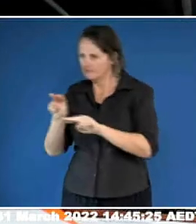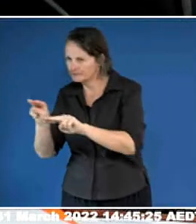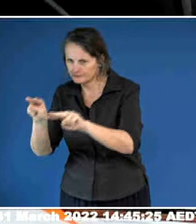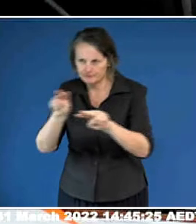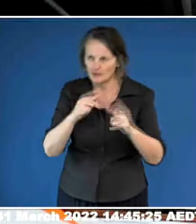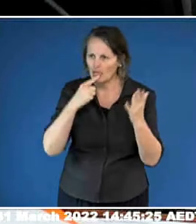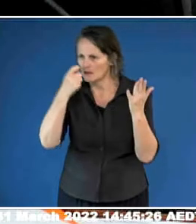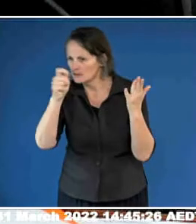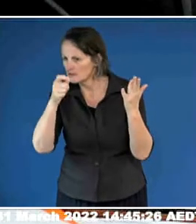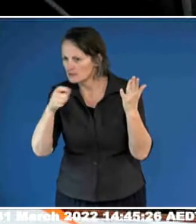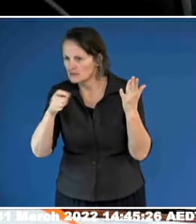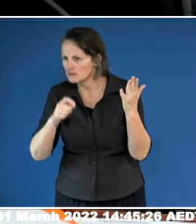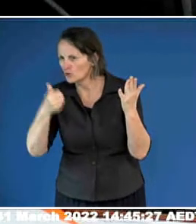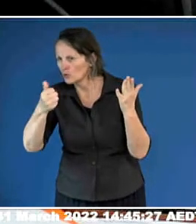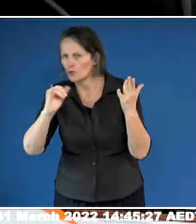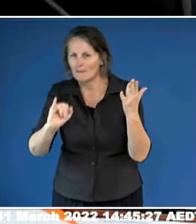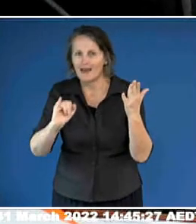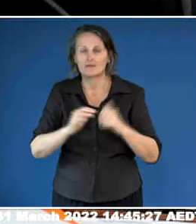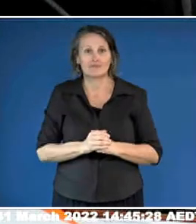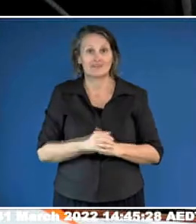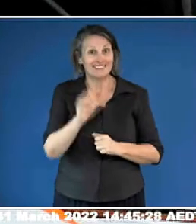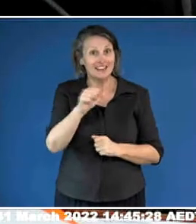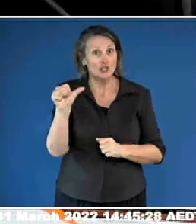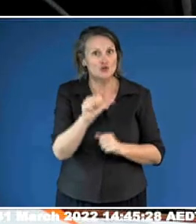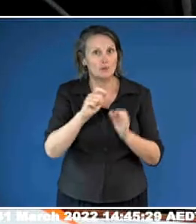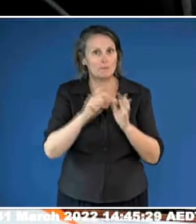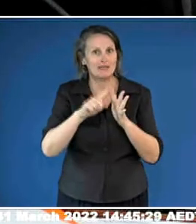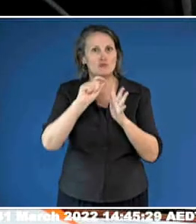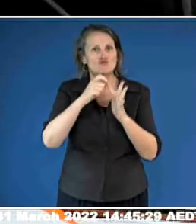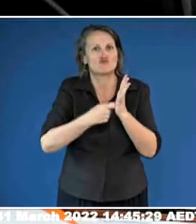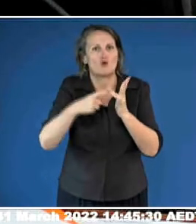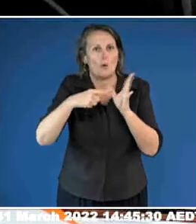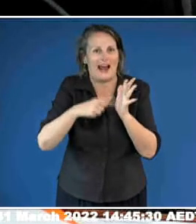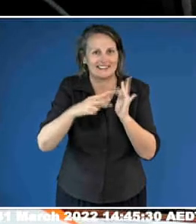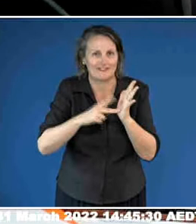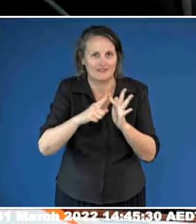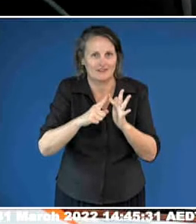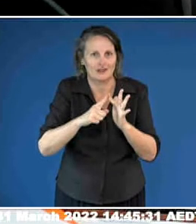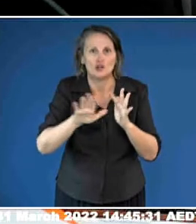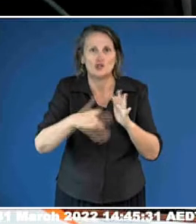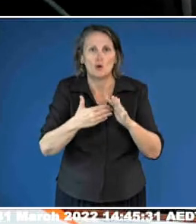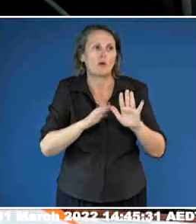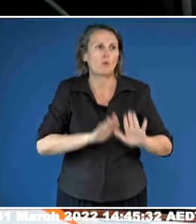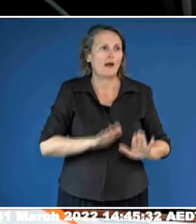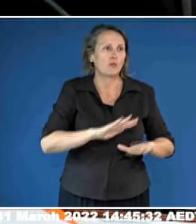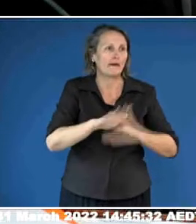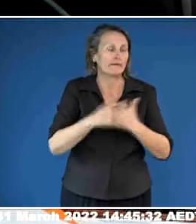And it's meant to be a proactive process, not a reactive process. It's a very important safeguarding process.